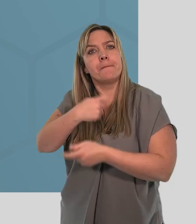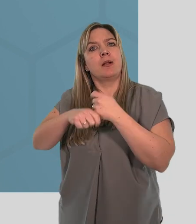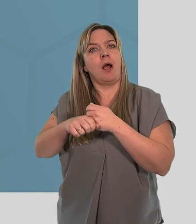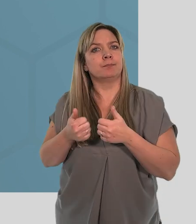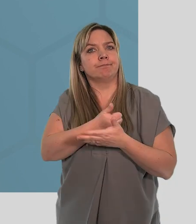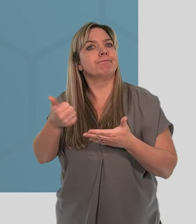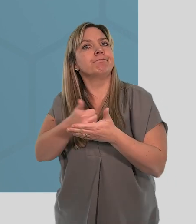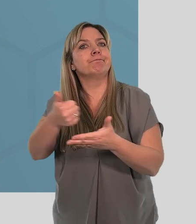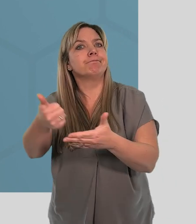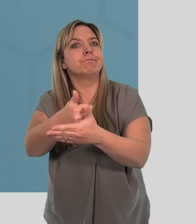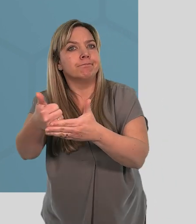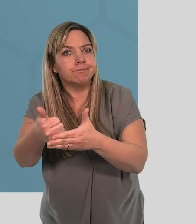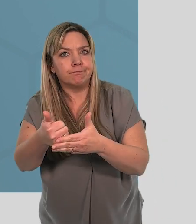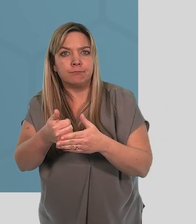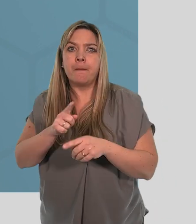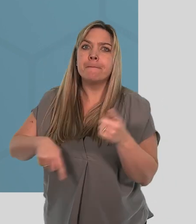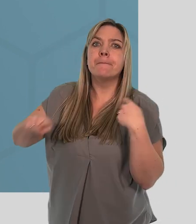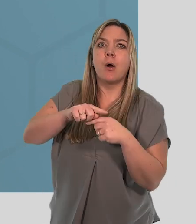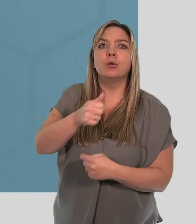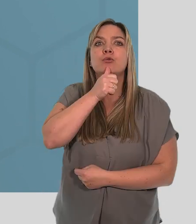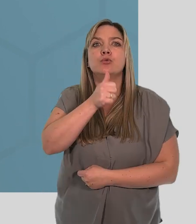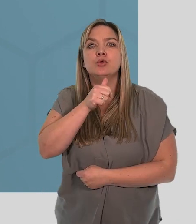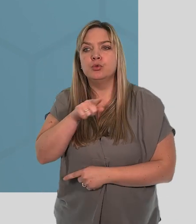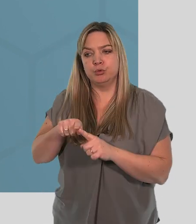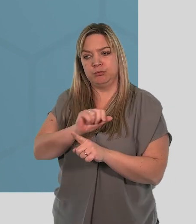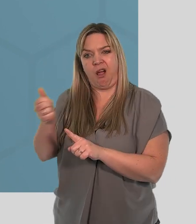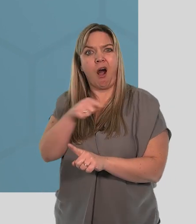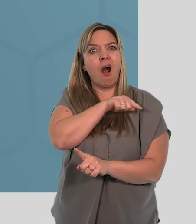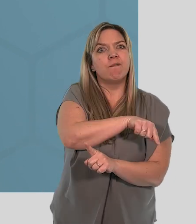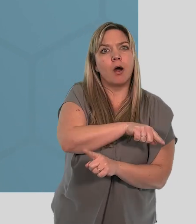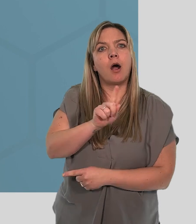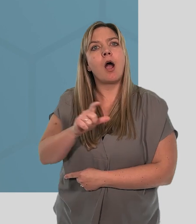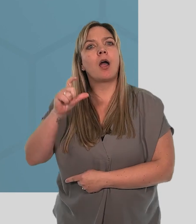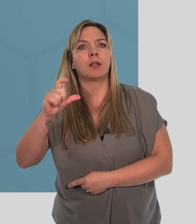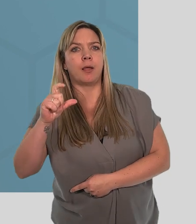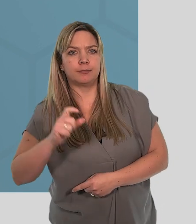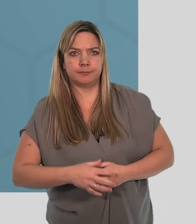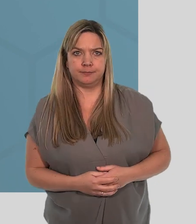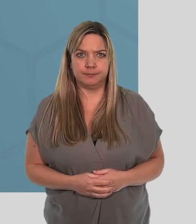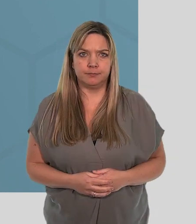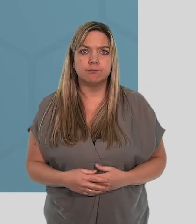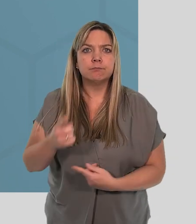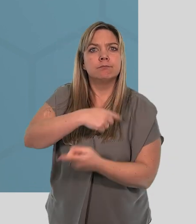prior checkpoint inhibitors being cabozantinib. We have noticed many of our colleagues in the clinic continue checkpoint inhibitors after